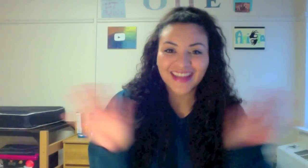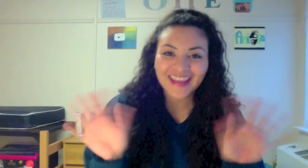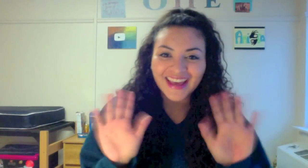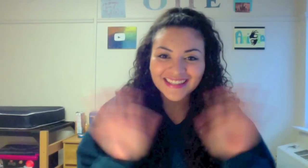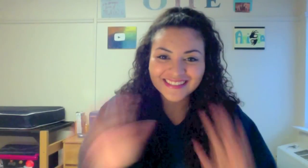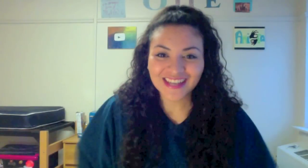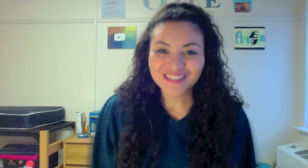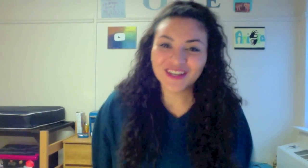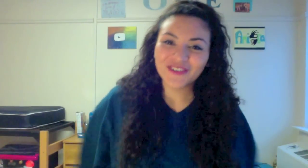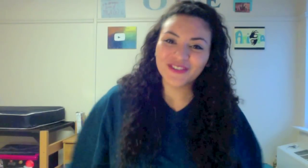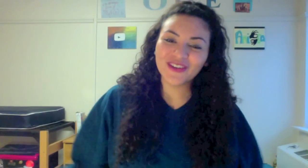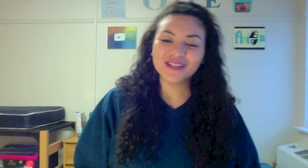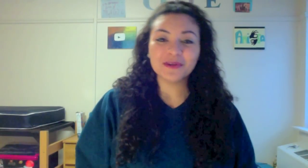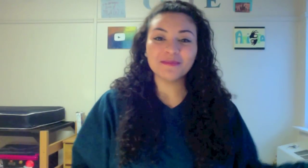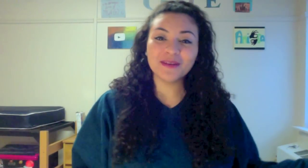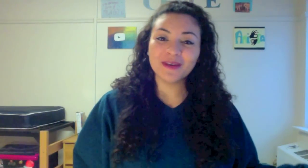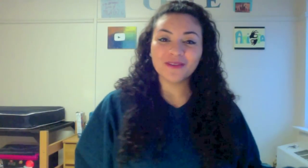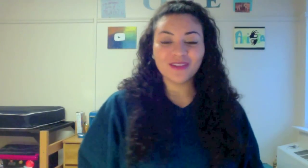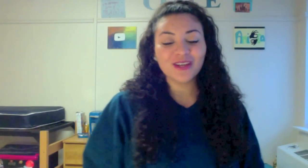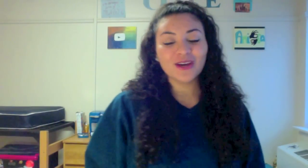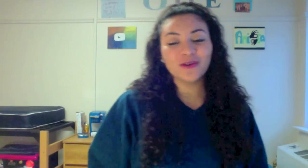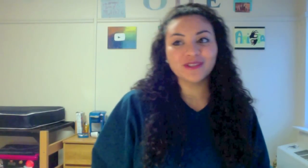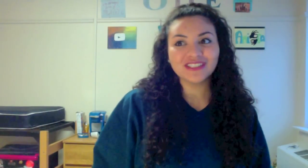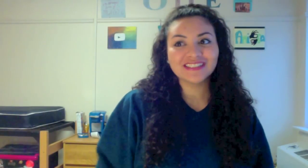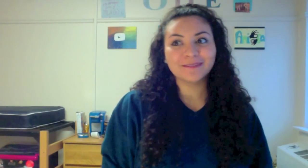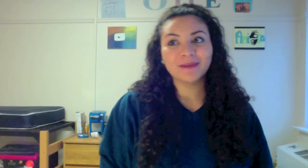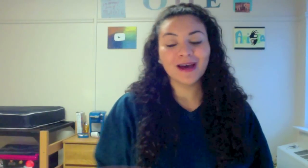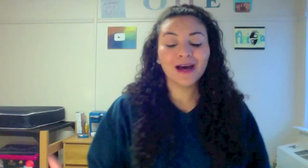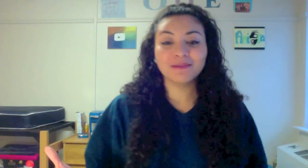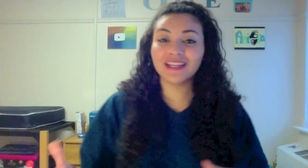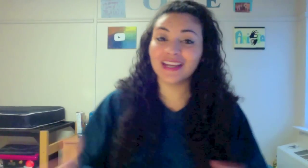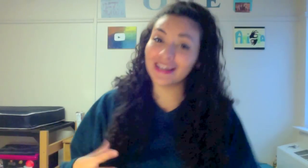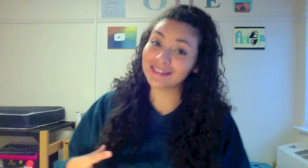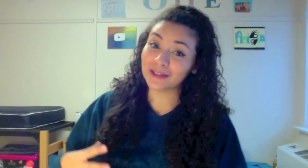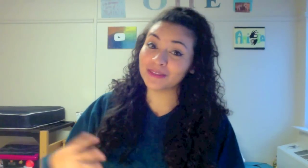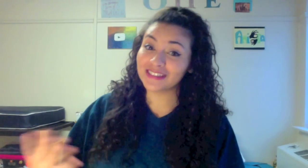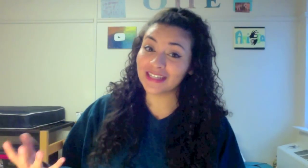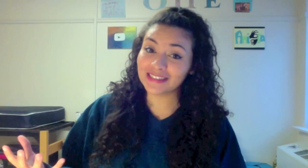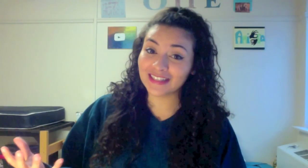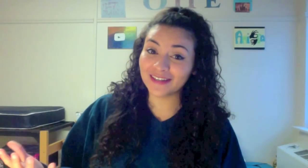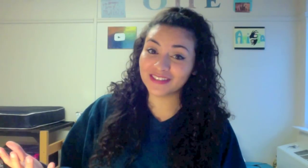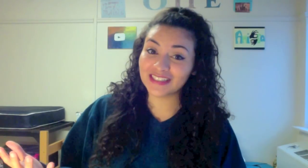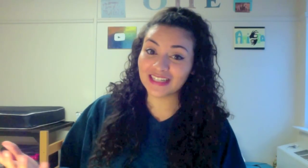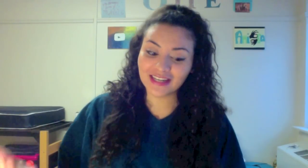Hi guys! so you guys wanted me to make a video with just some common ASL mistakes that Ive